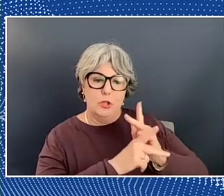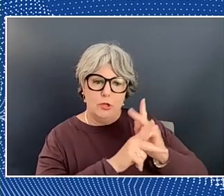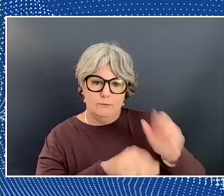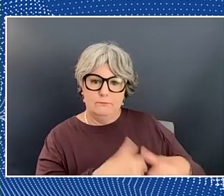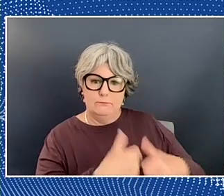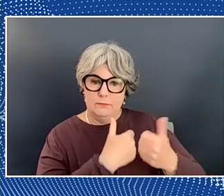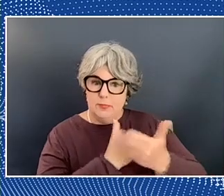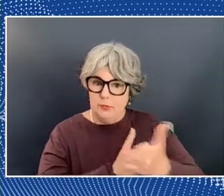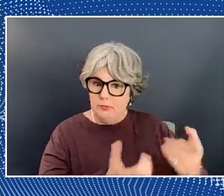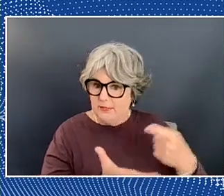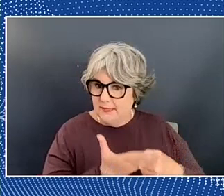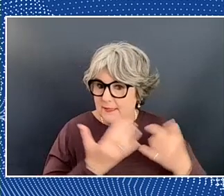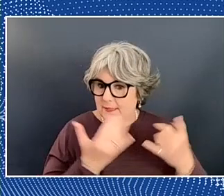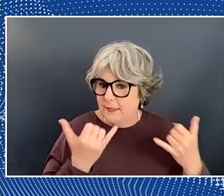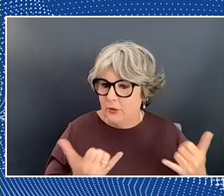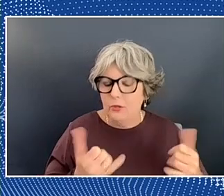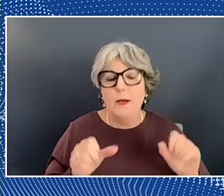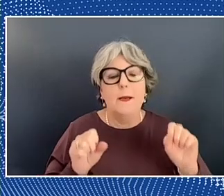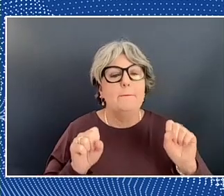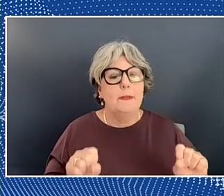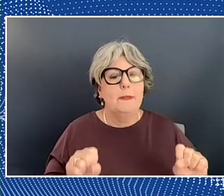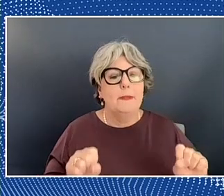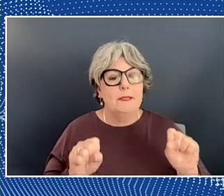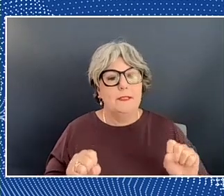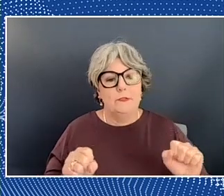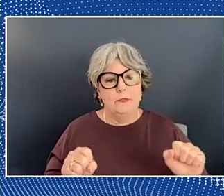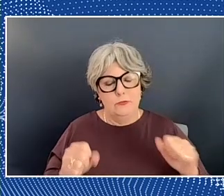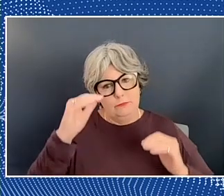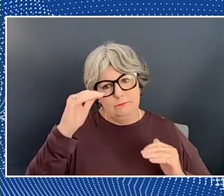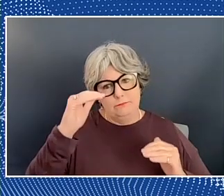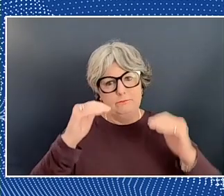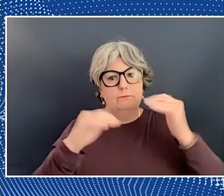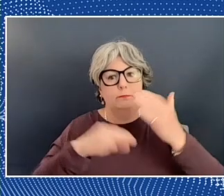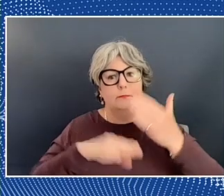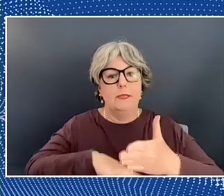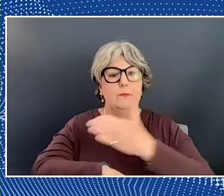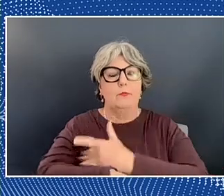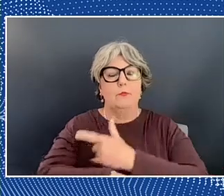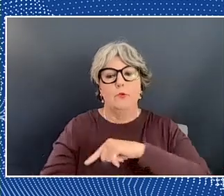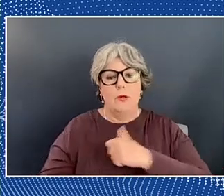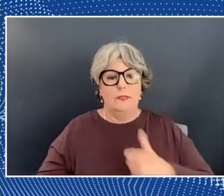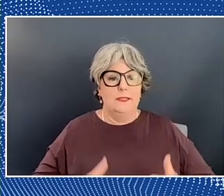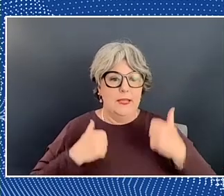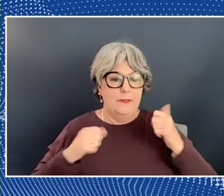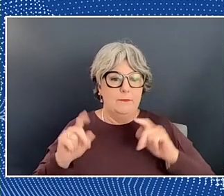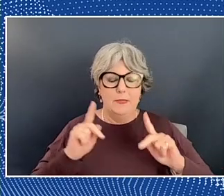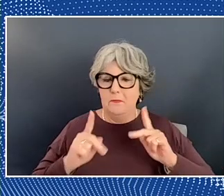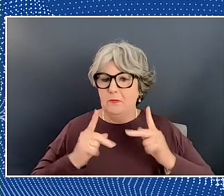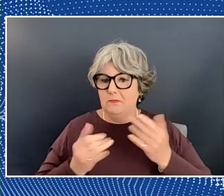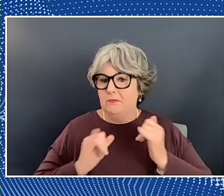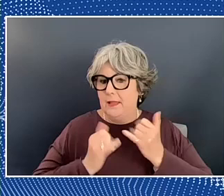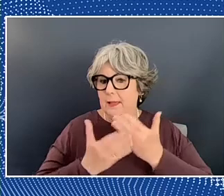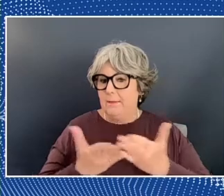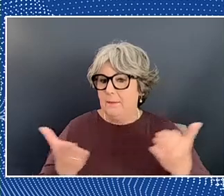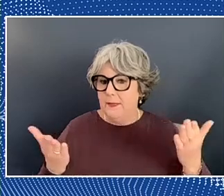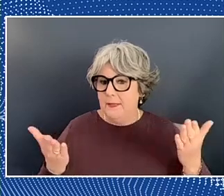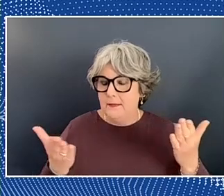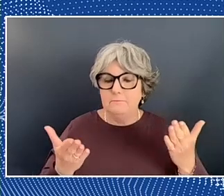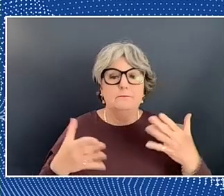today, has the potential to close this gap and improve the quality of life for individuals just like me. So in conclusion, it is imperative for the